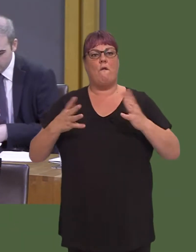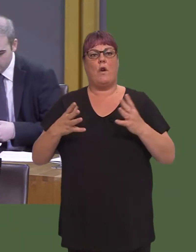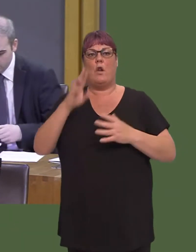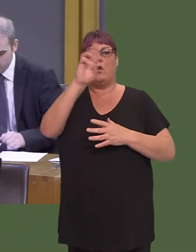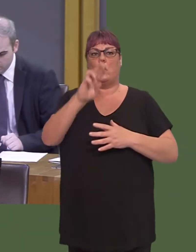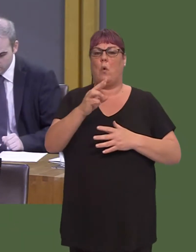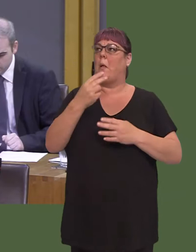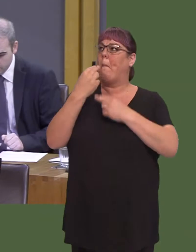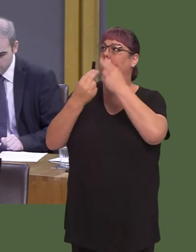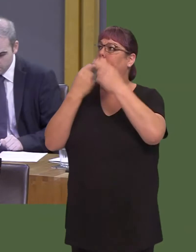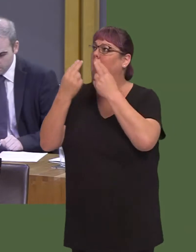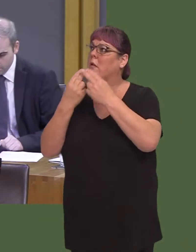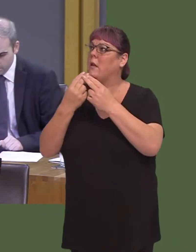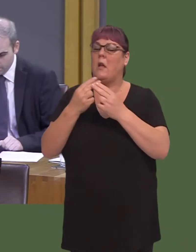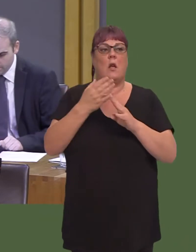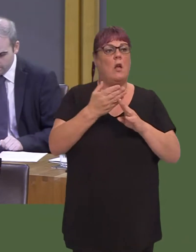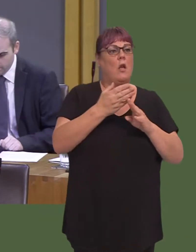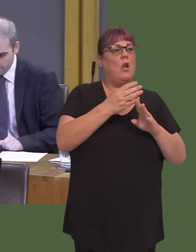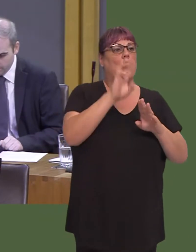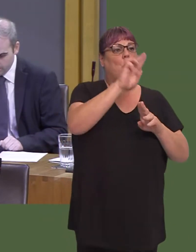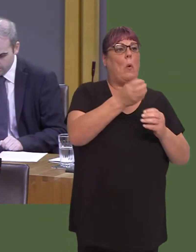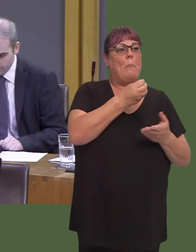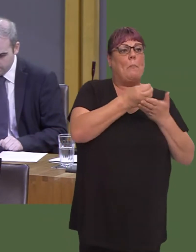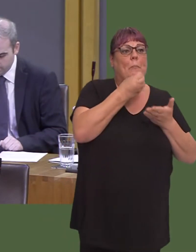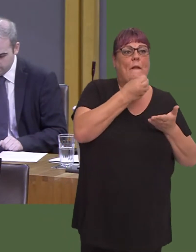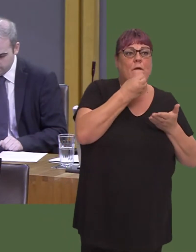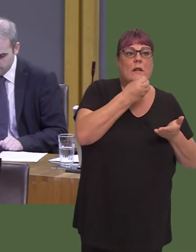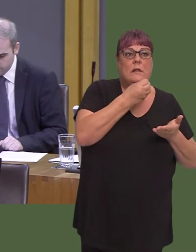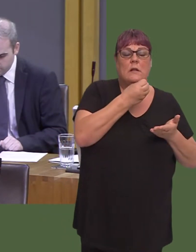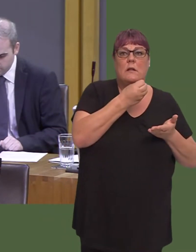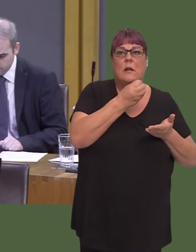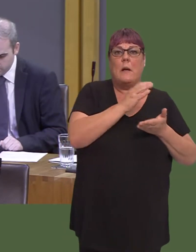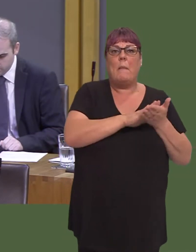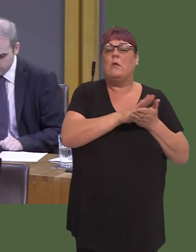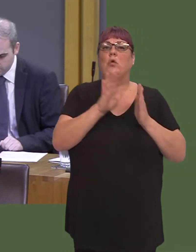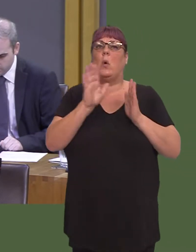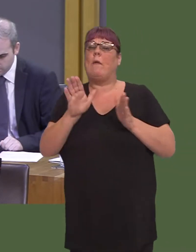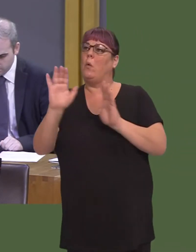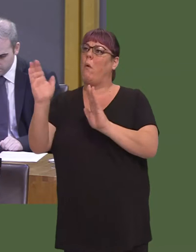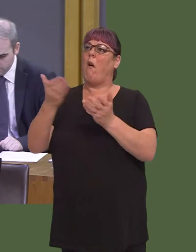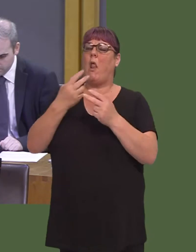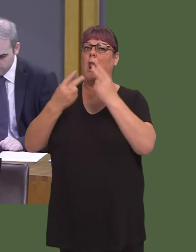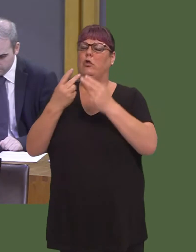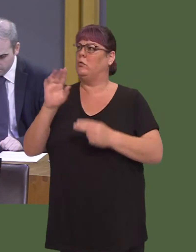they do scrutinise, you rubbish it anyway and you remove them from the committees. The point is that the Governmentó[Interruption.] The Governmentó[Interruption.] The Government